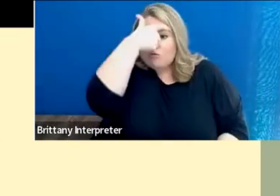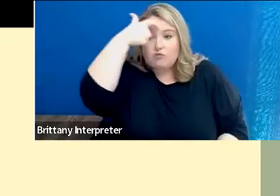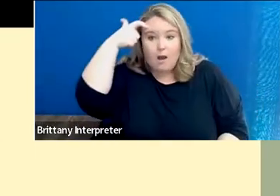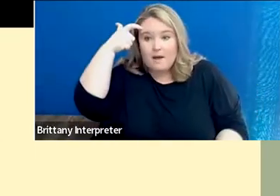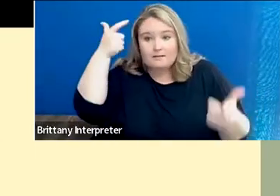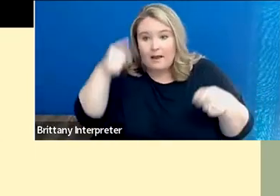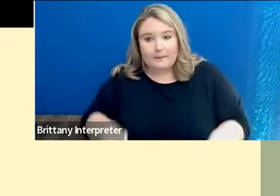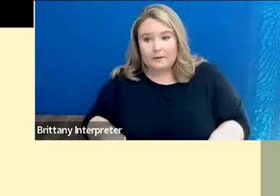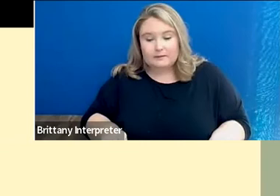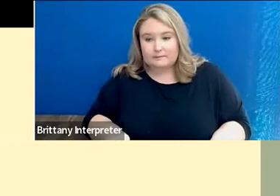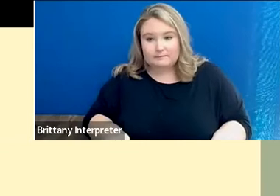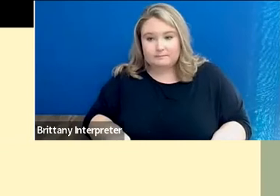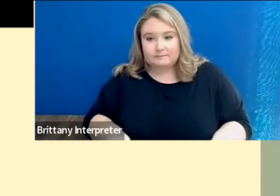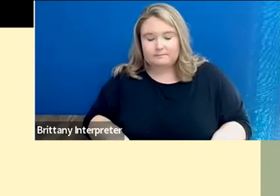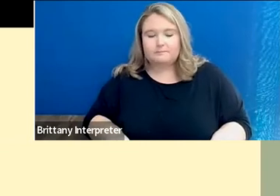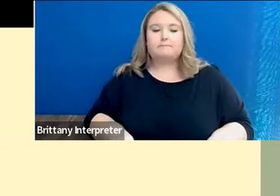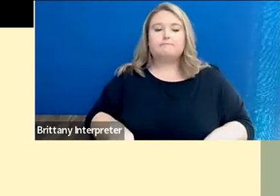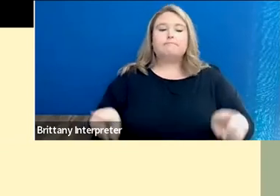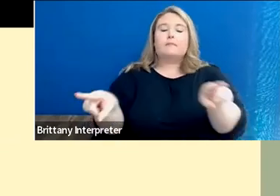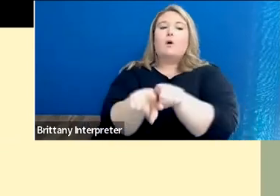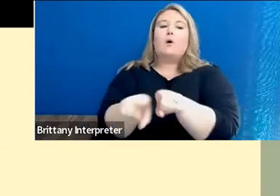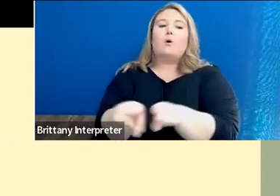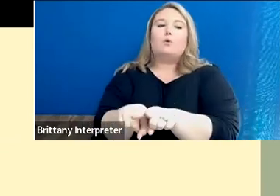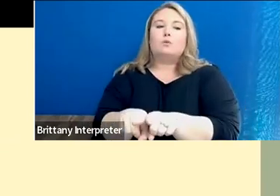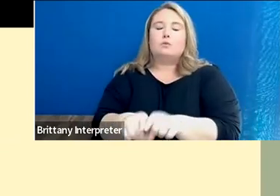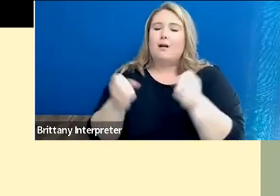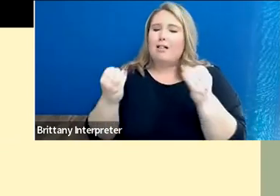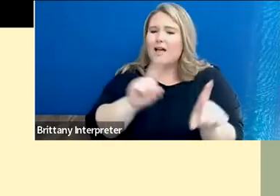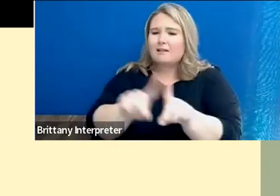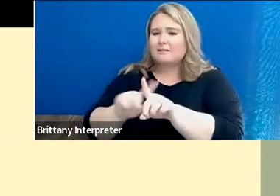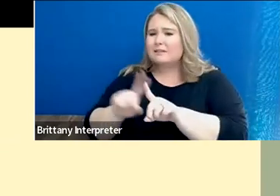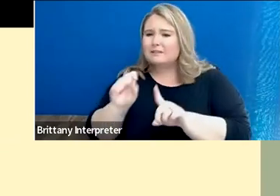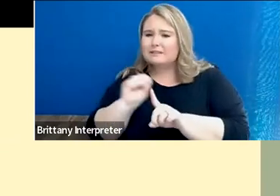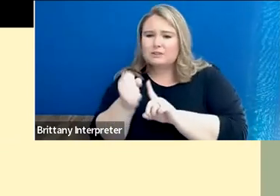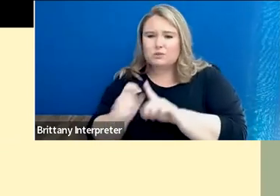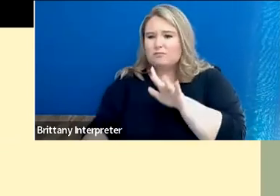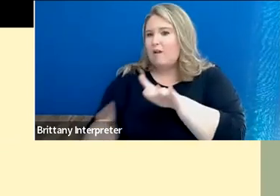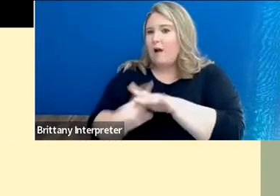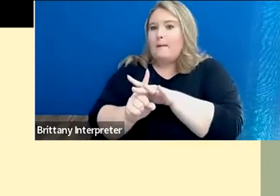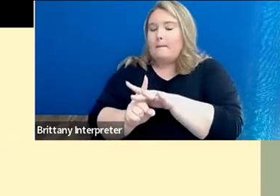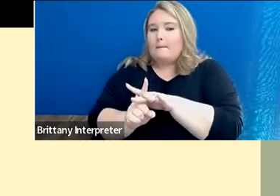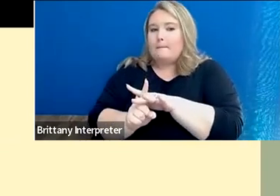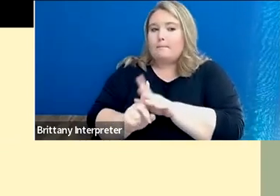And also we're encountering a lot of things with this too besides the fire department and rescue angle. People should not be living in filth,